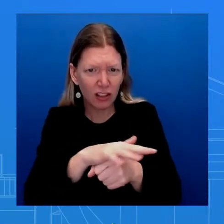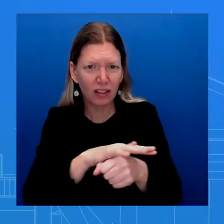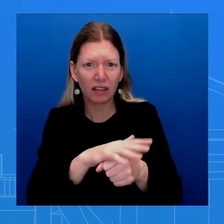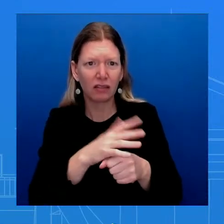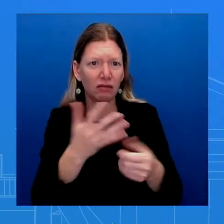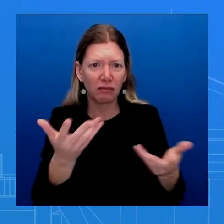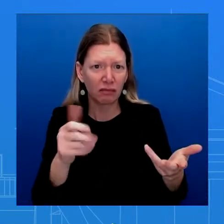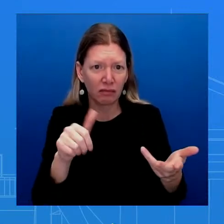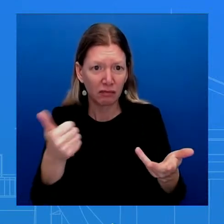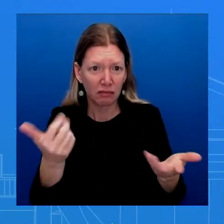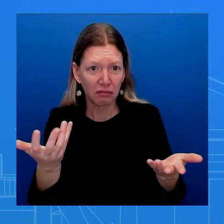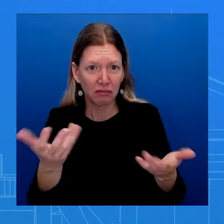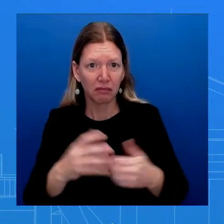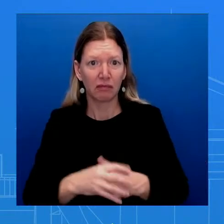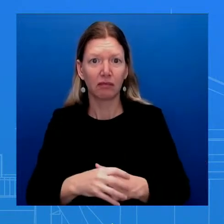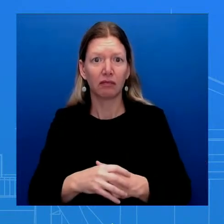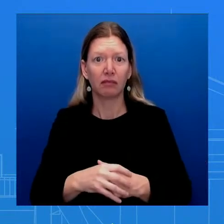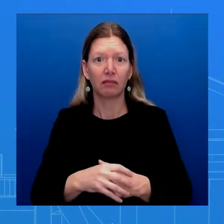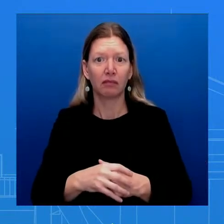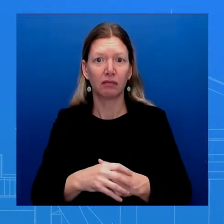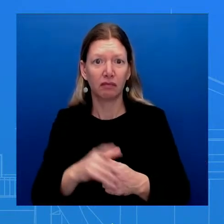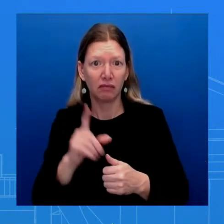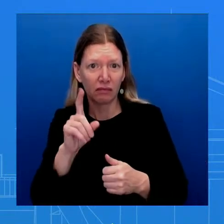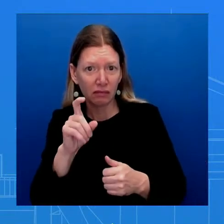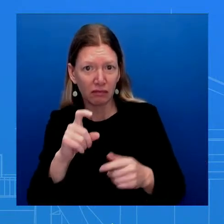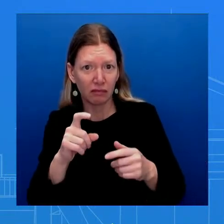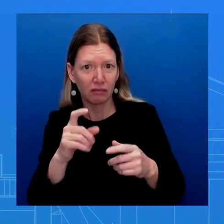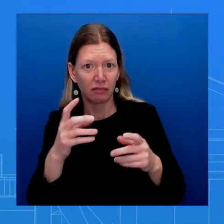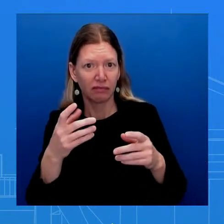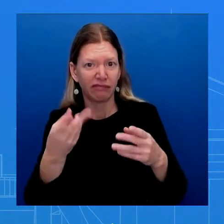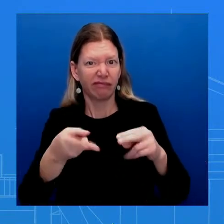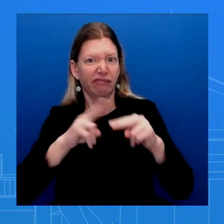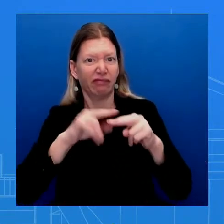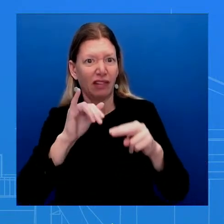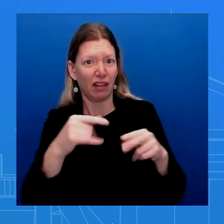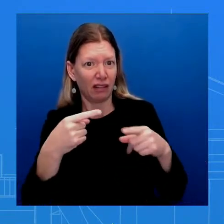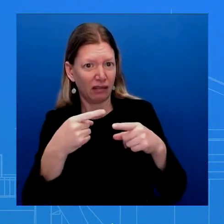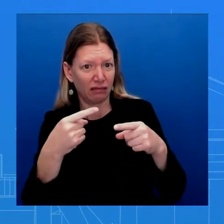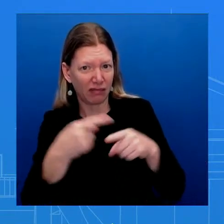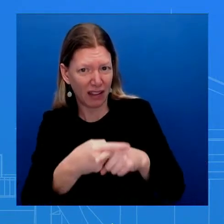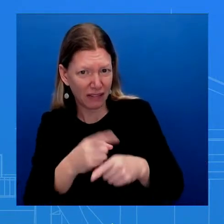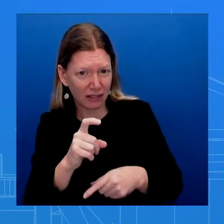Ms. Jean-Pierre: Jon. The Press: Thanks a lot, Karine. John, in your statement at the top, you thanked the government of Qatar